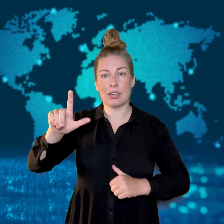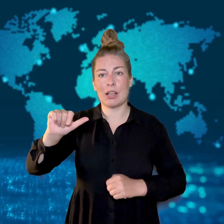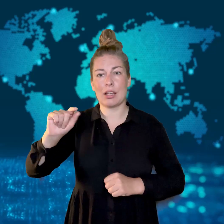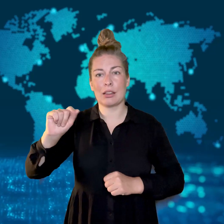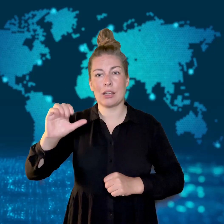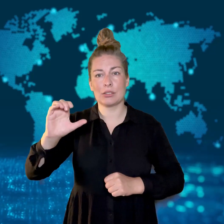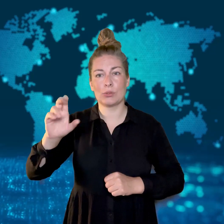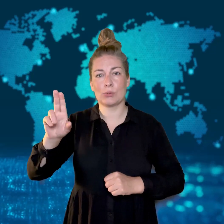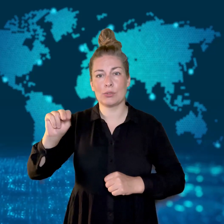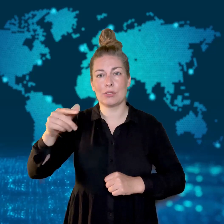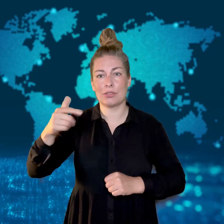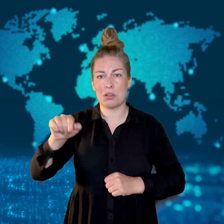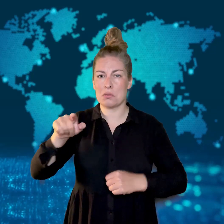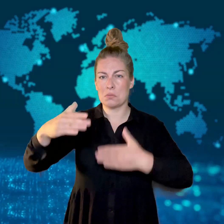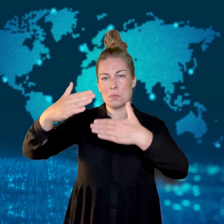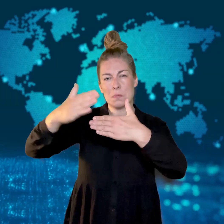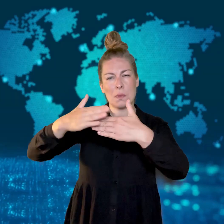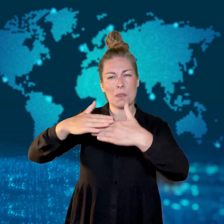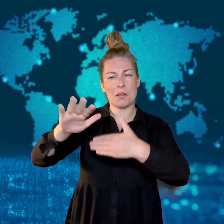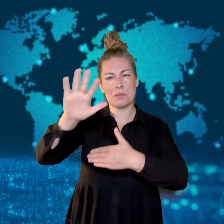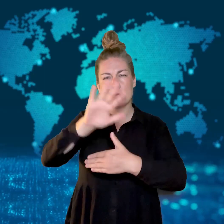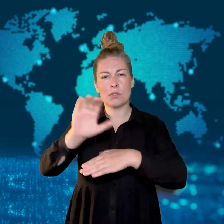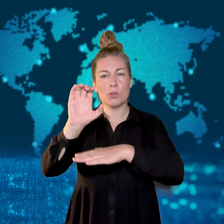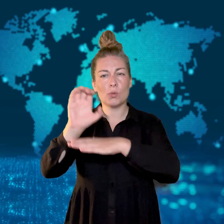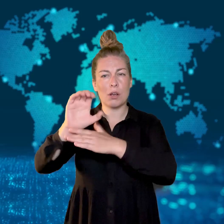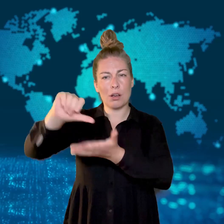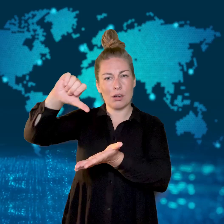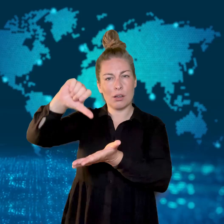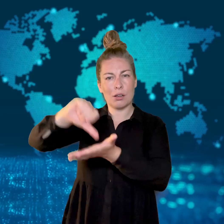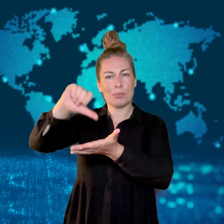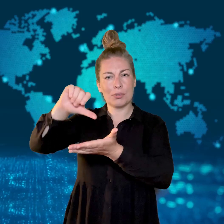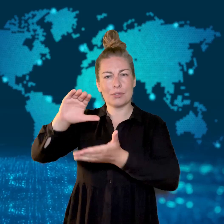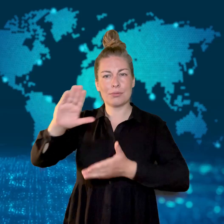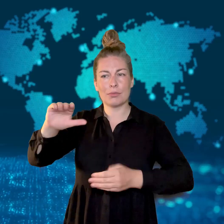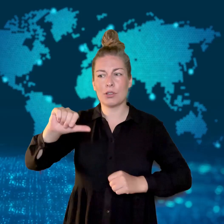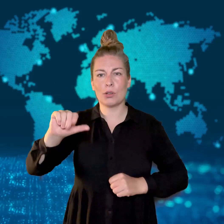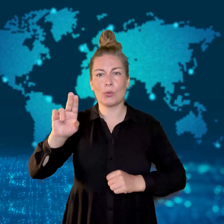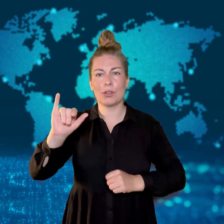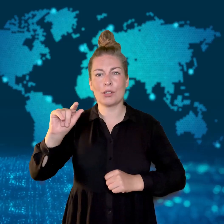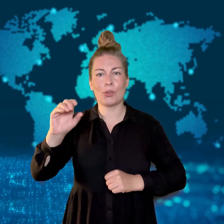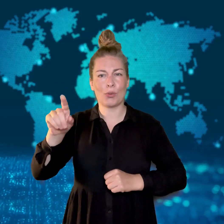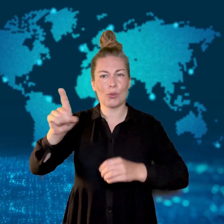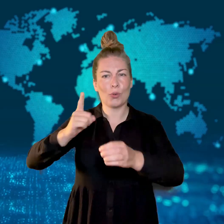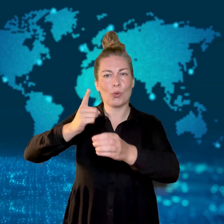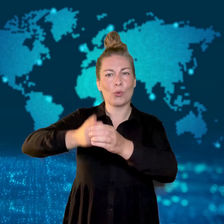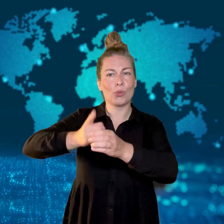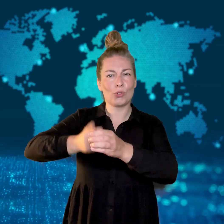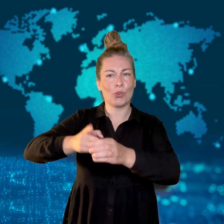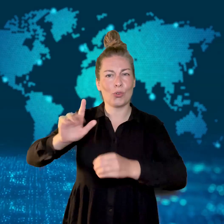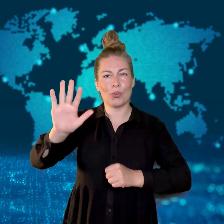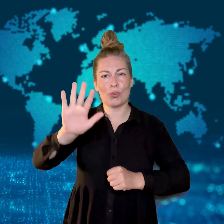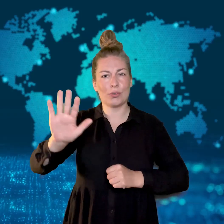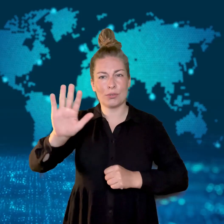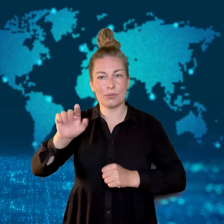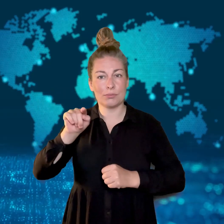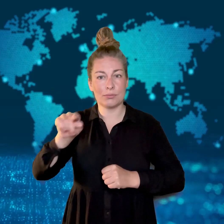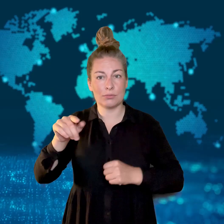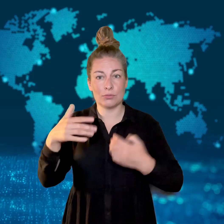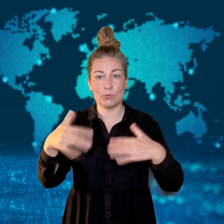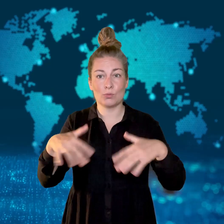That prison is in Latacunga, south of Ecuador's capital city, Quito.